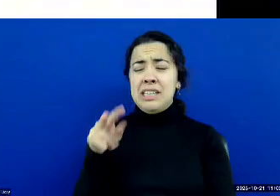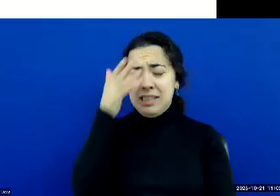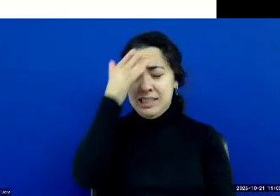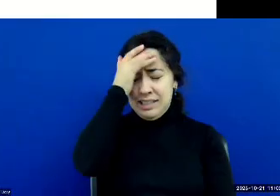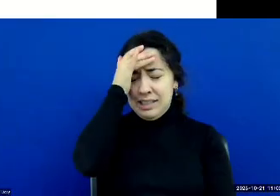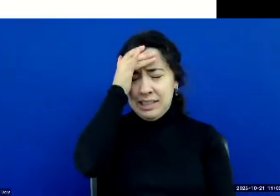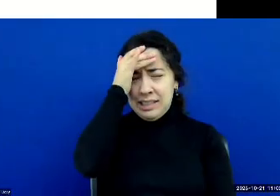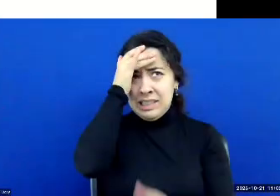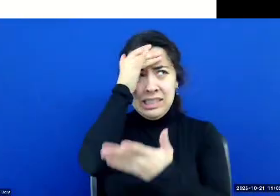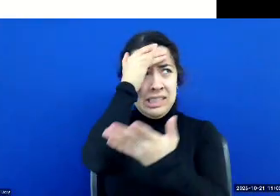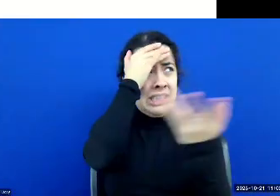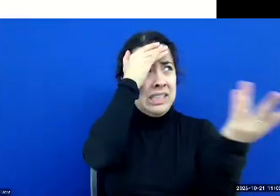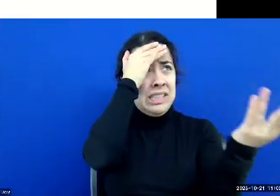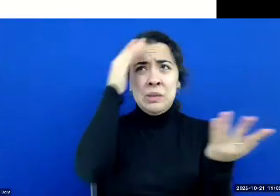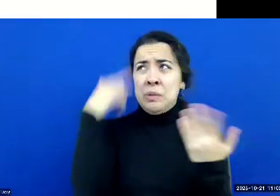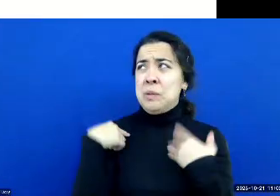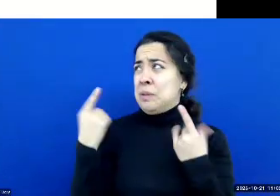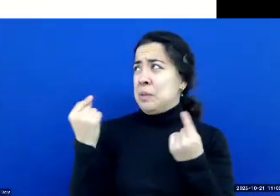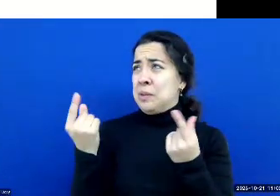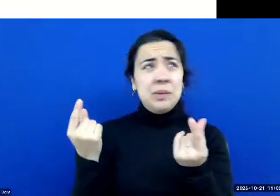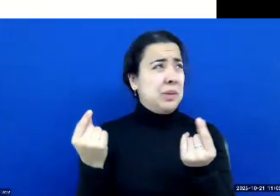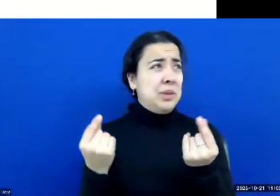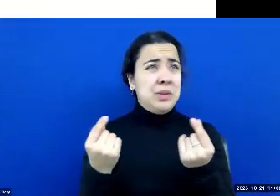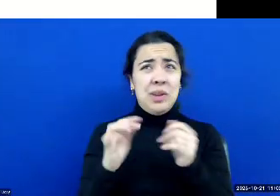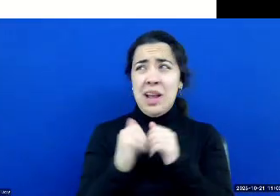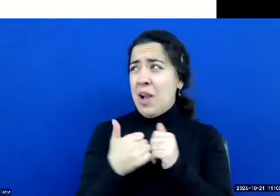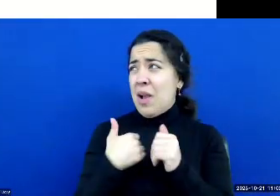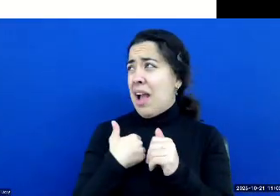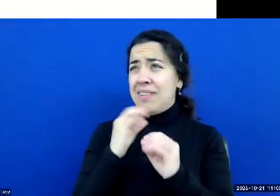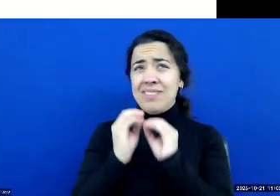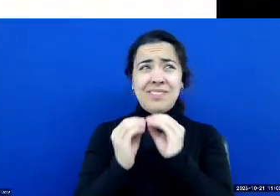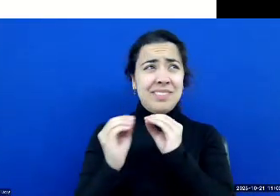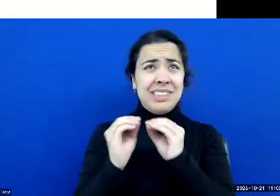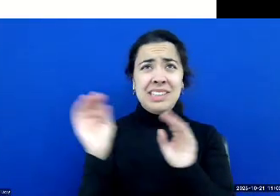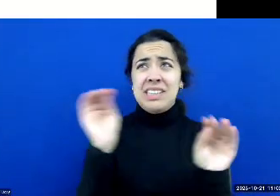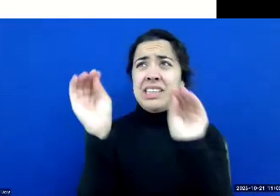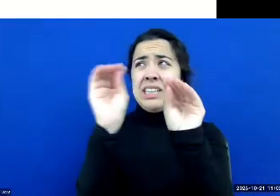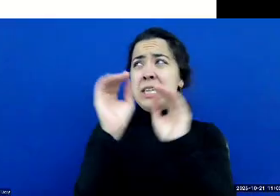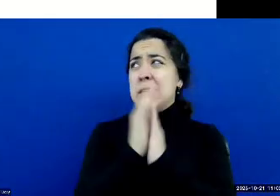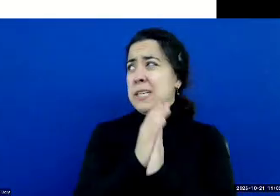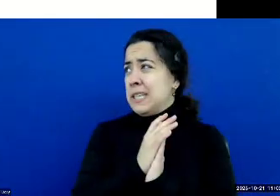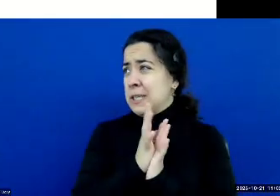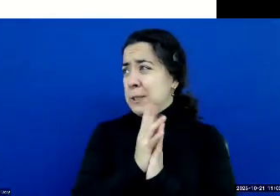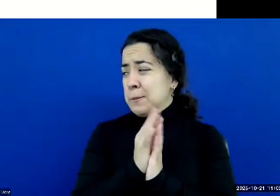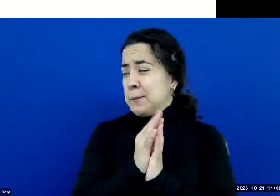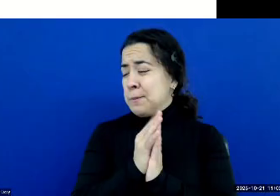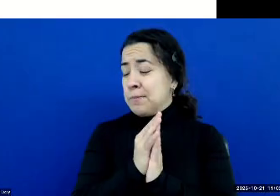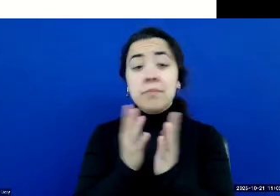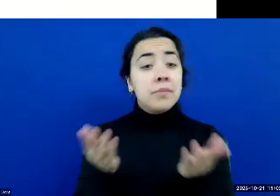Kathleen DeForest: Oh my god, what have I done, and how am I gonna put it all back together again?